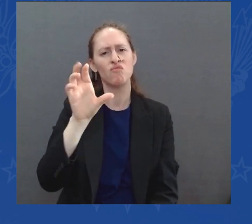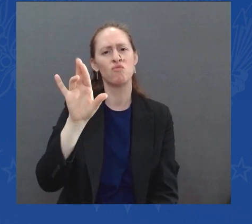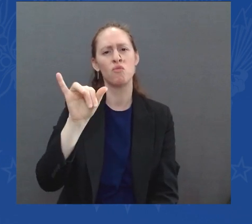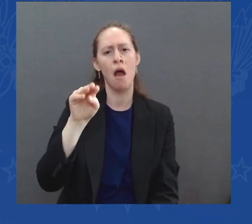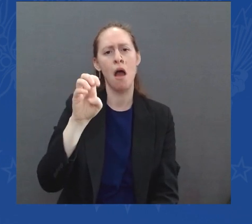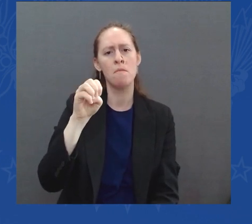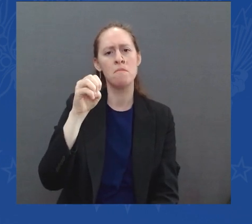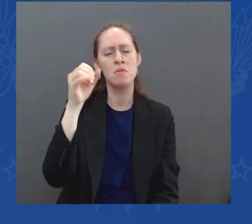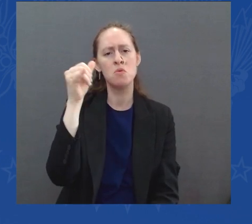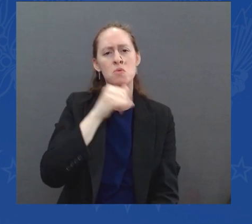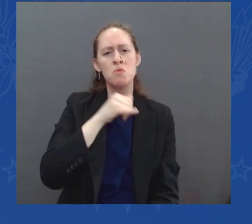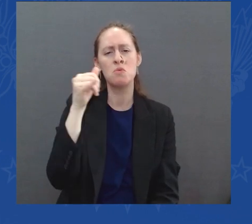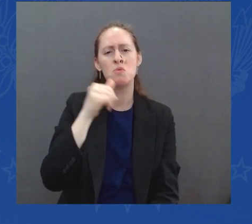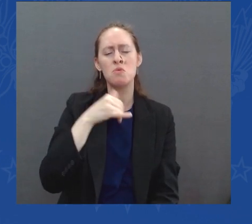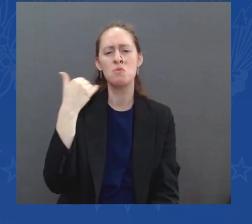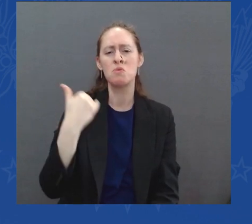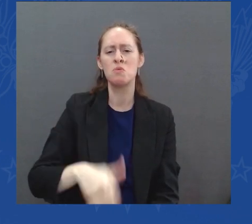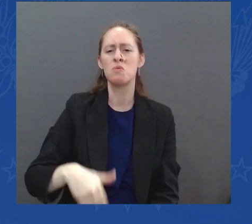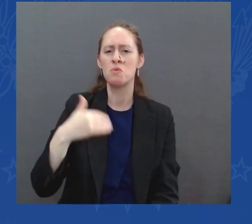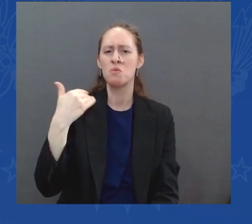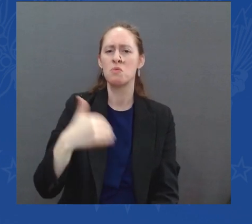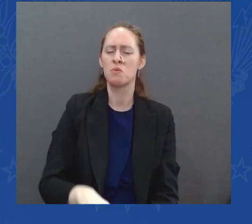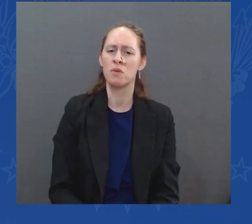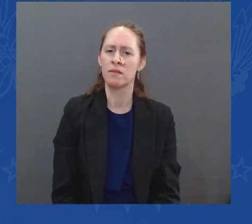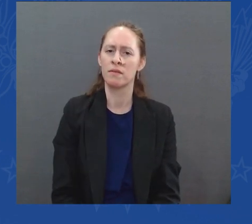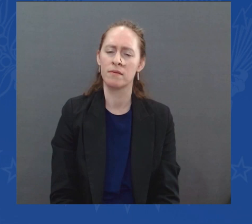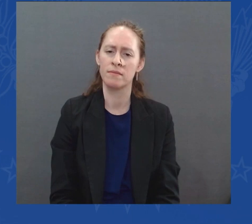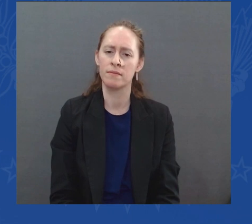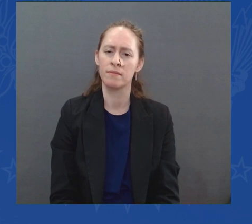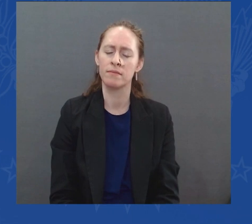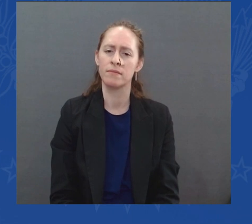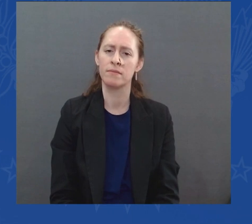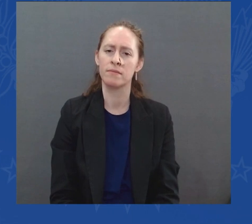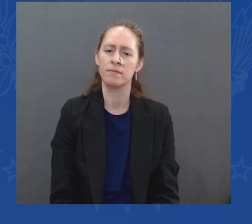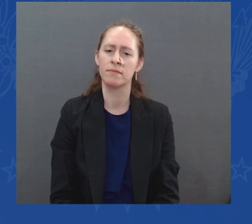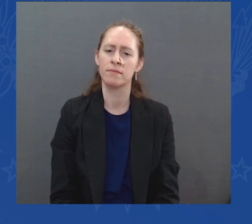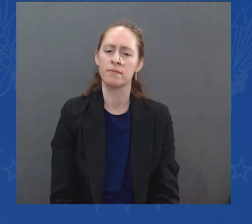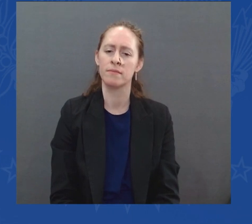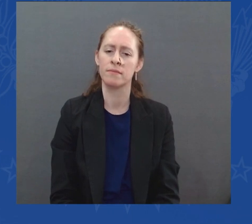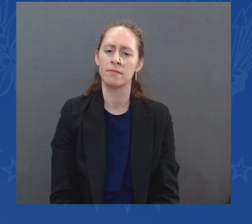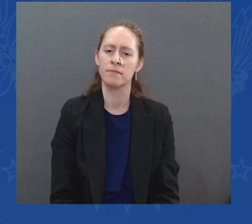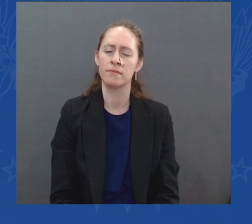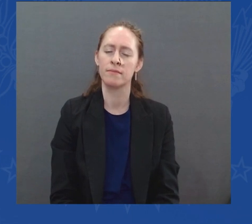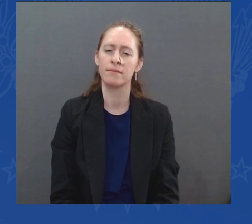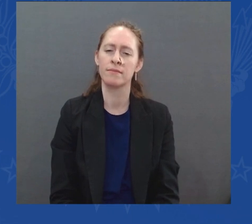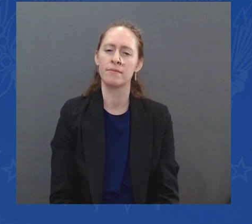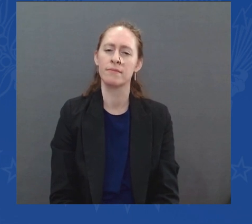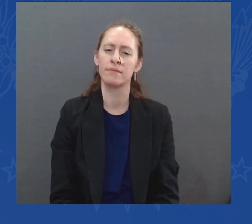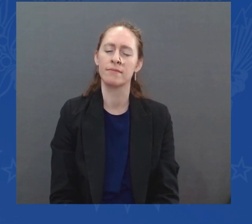and that the people of our nation deserve the protection of a federal, a federal anti-lynching law.